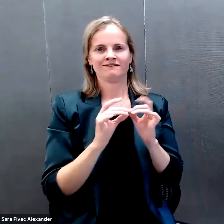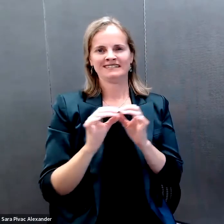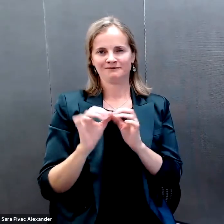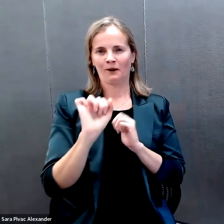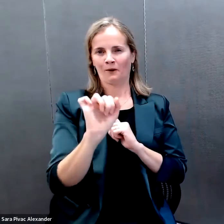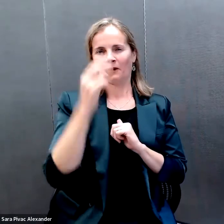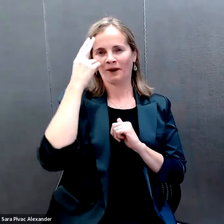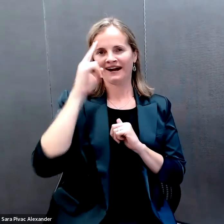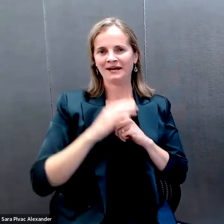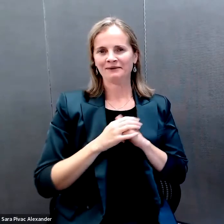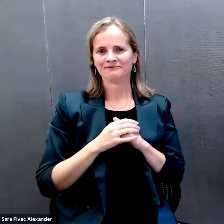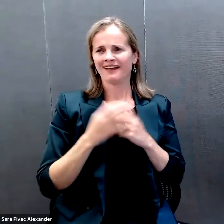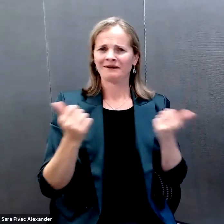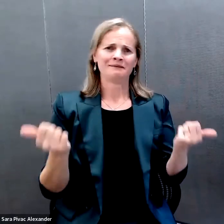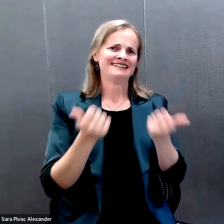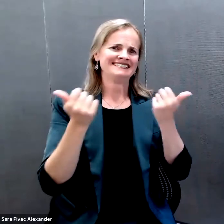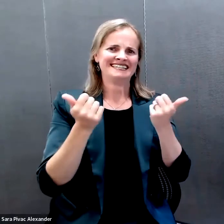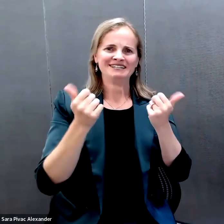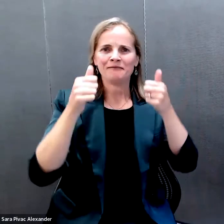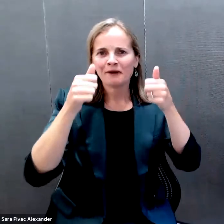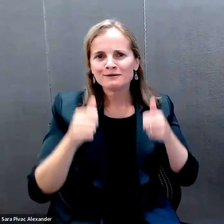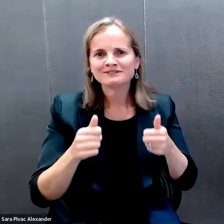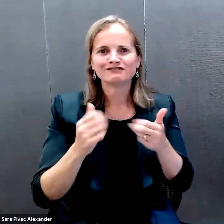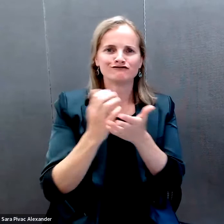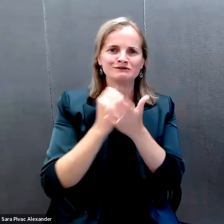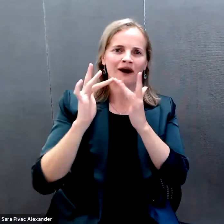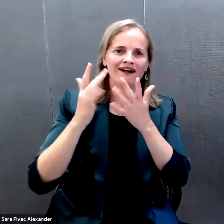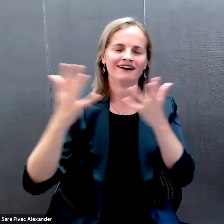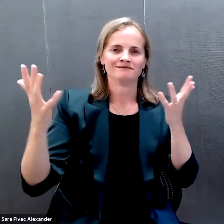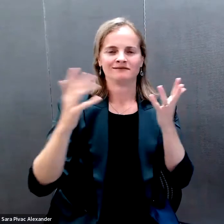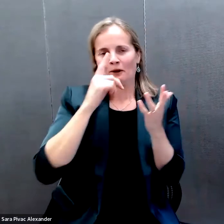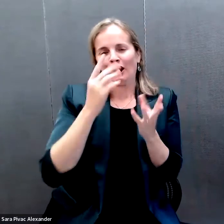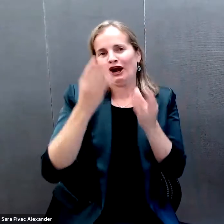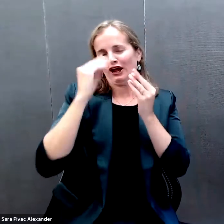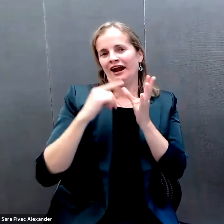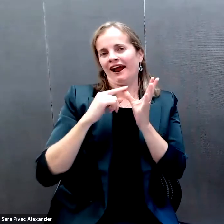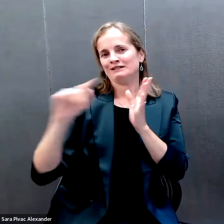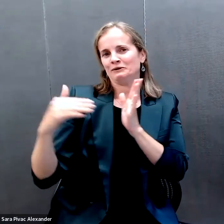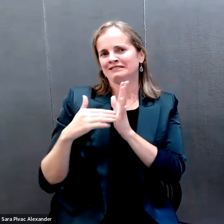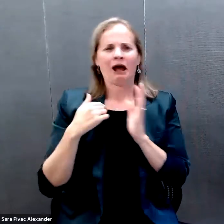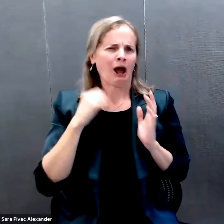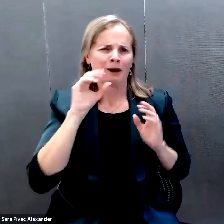and then you would finger-spell your name there are lots of posters and resources online where you can learn the alphabet